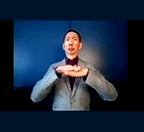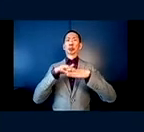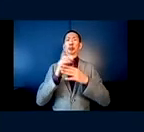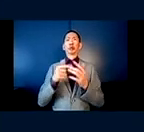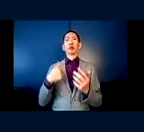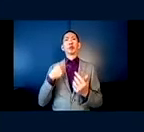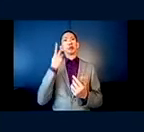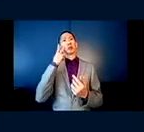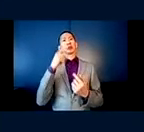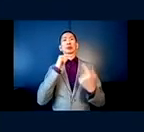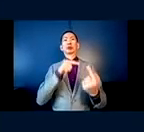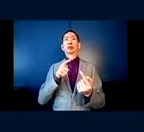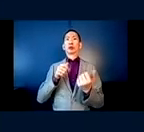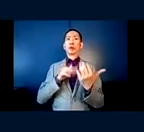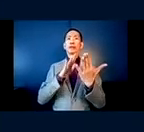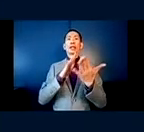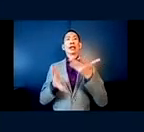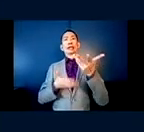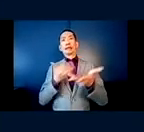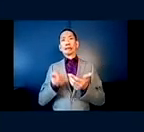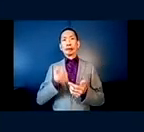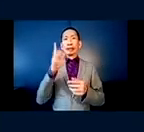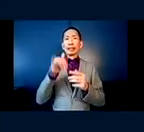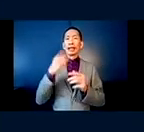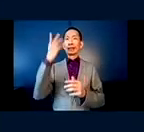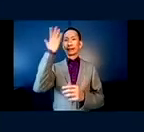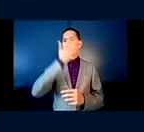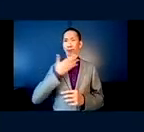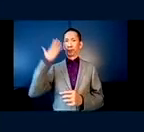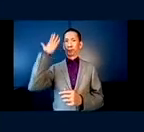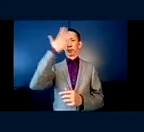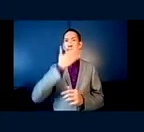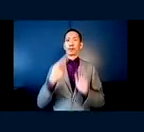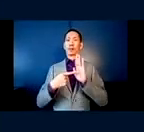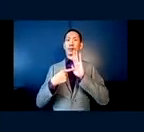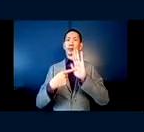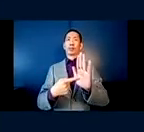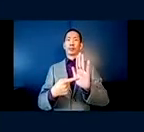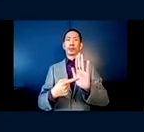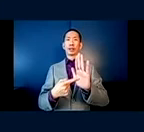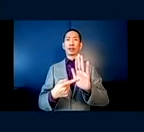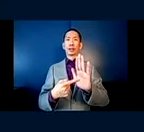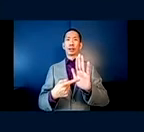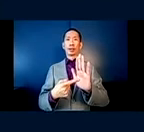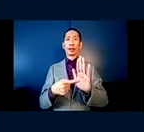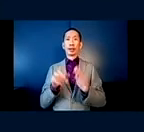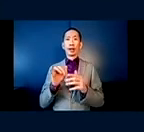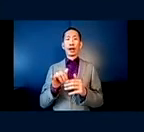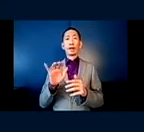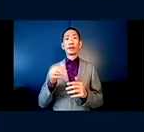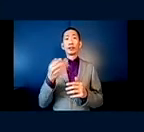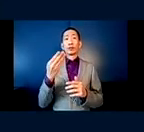SURFACE CULTURE IS WHAT WE OFTEN TIMES GRAPPLE WITH AND UNDERSTAND. IT IS THE EXTERNAL MANIFESTATION